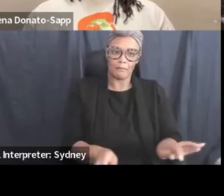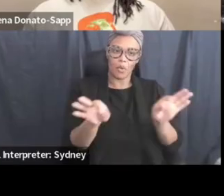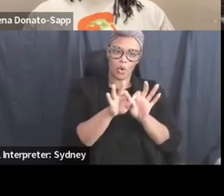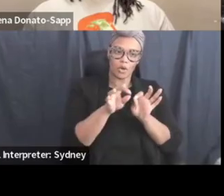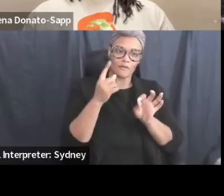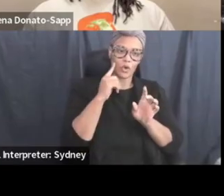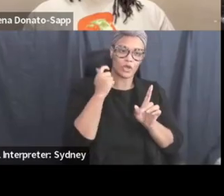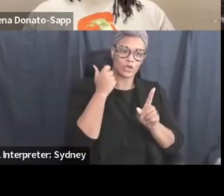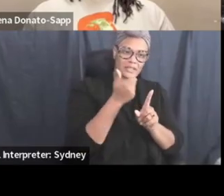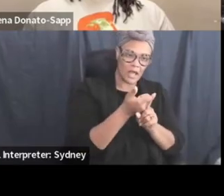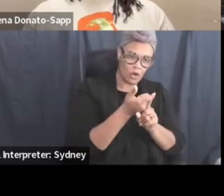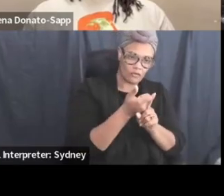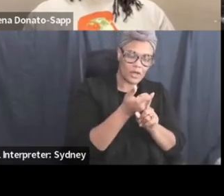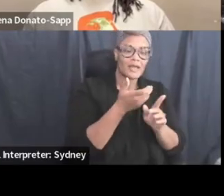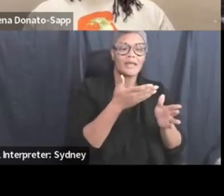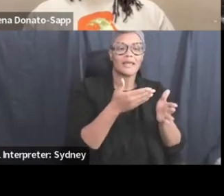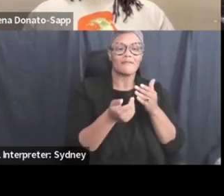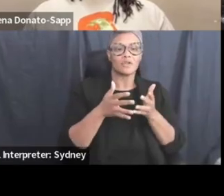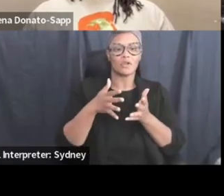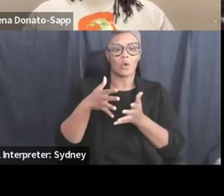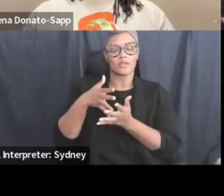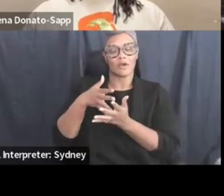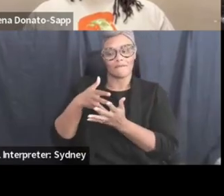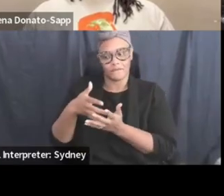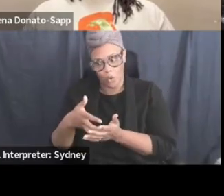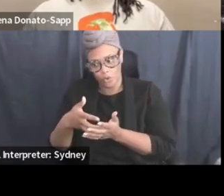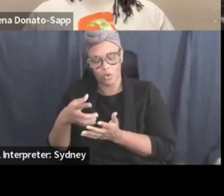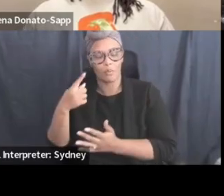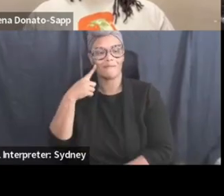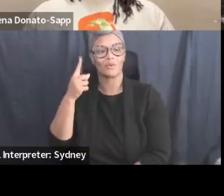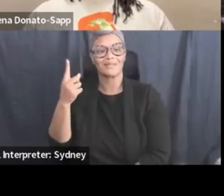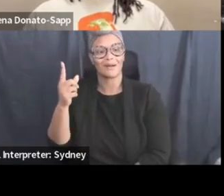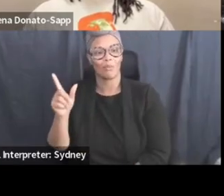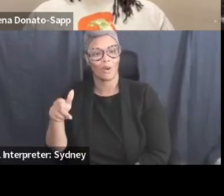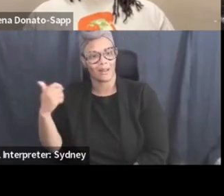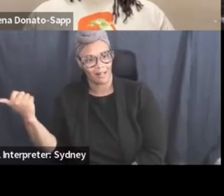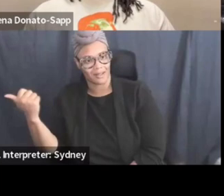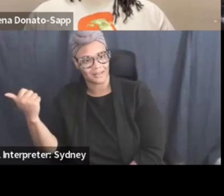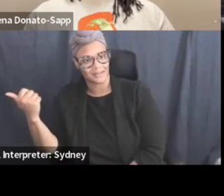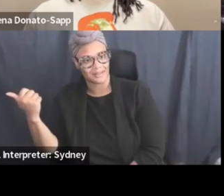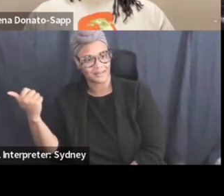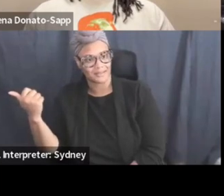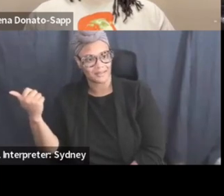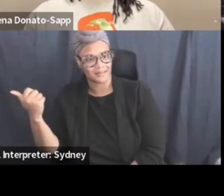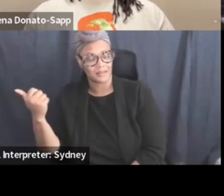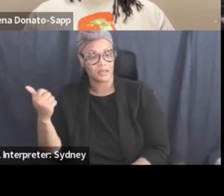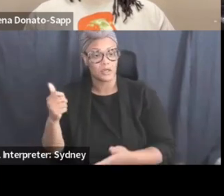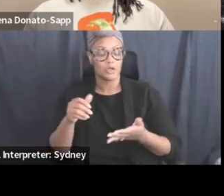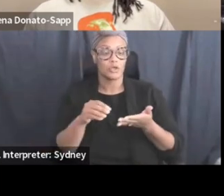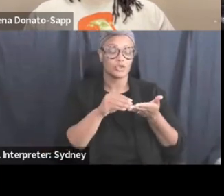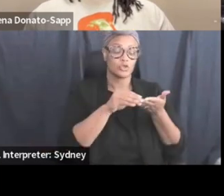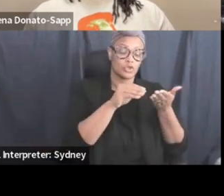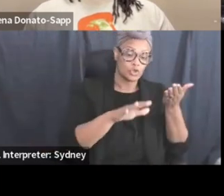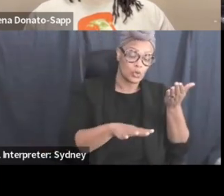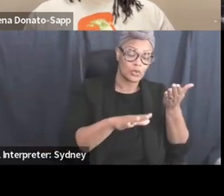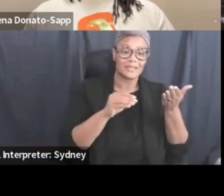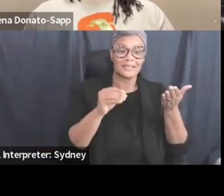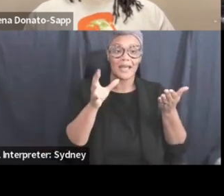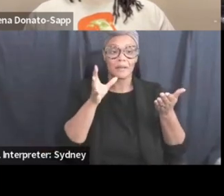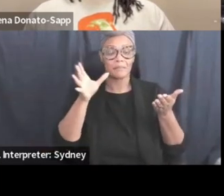Students and parents are asked to do this all the time. And that vulnerability has been abused by um